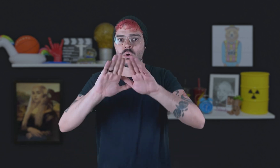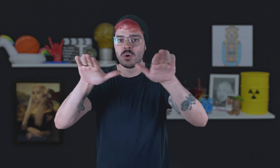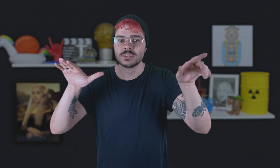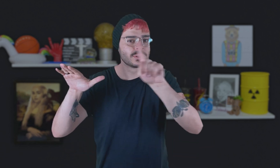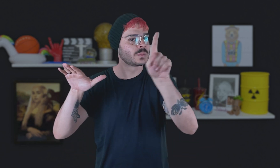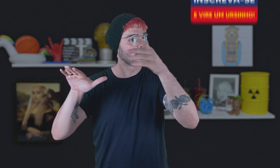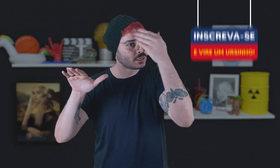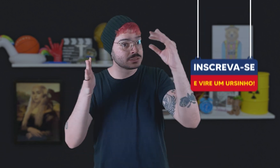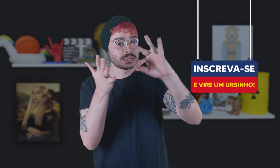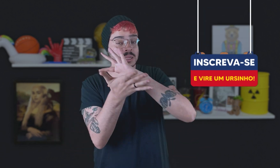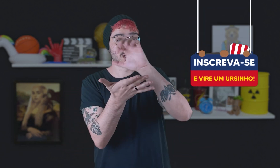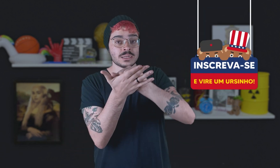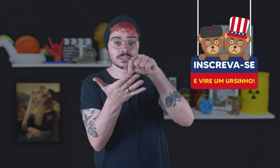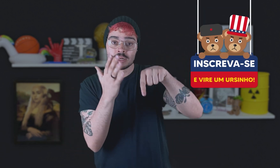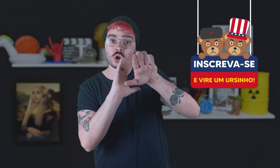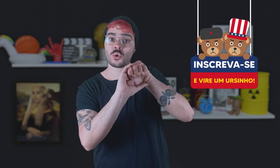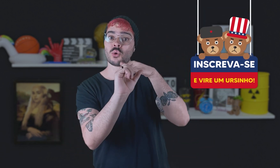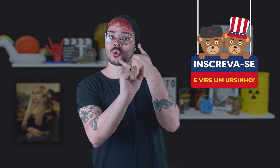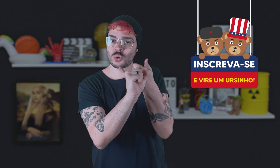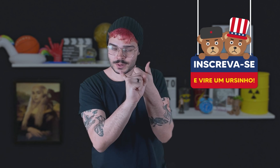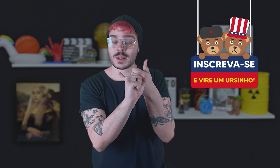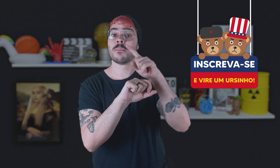And don't forget to subscribe to the channel